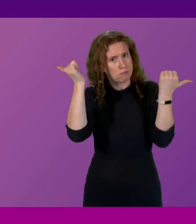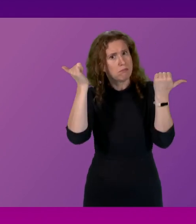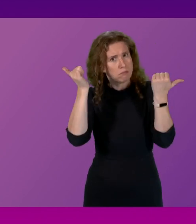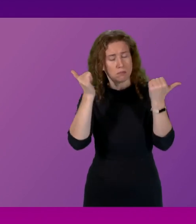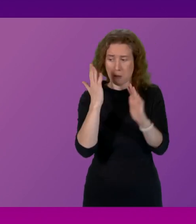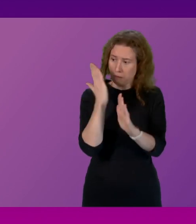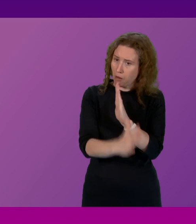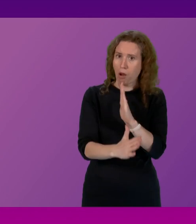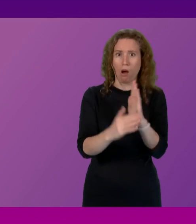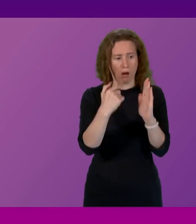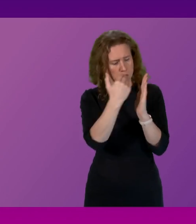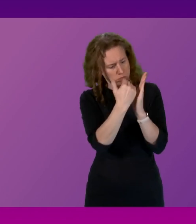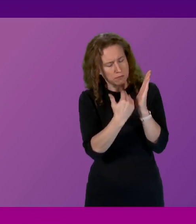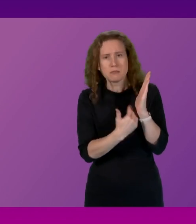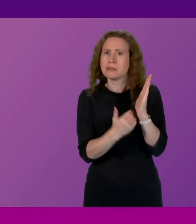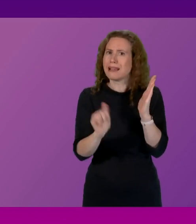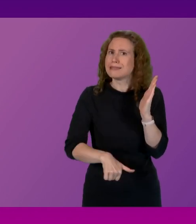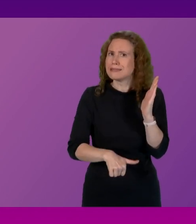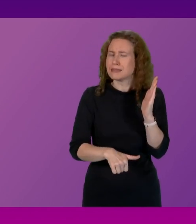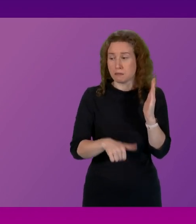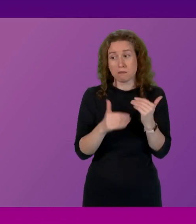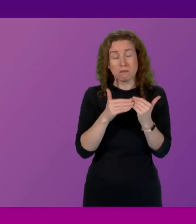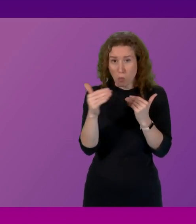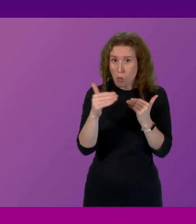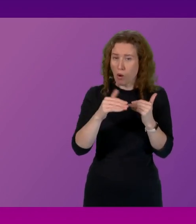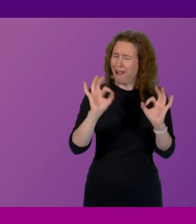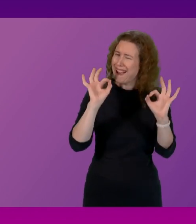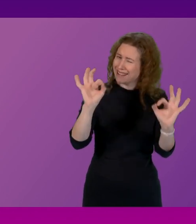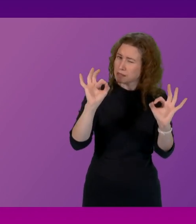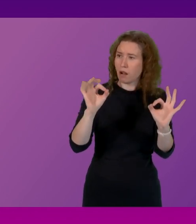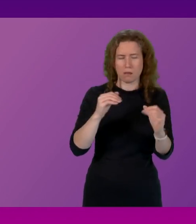the bathing water quality standard, with more being rated excellent than ever before.